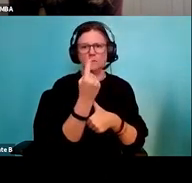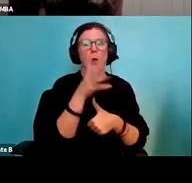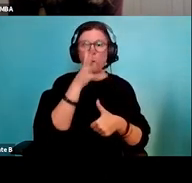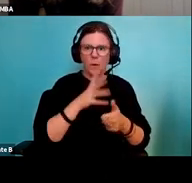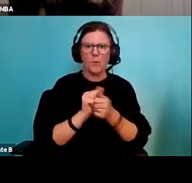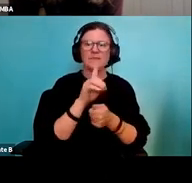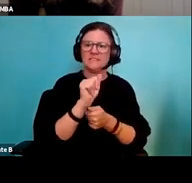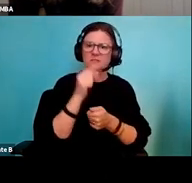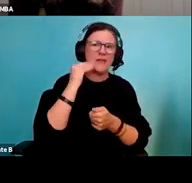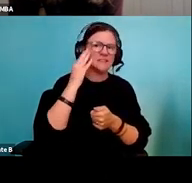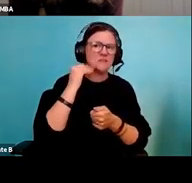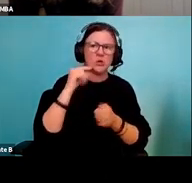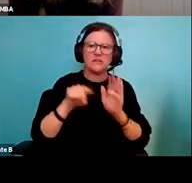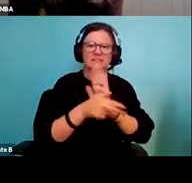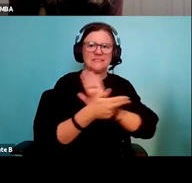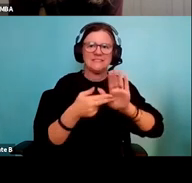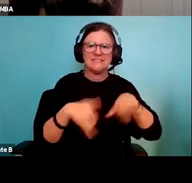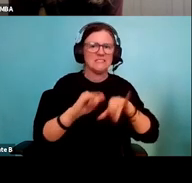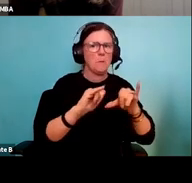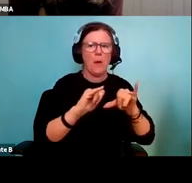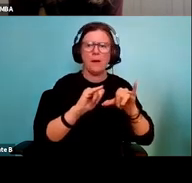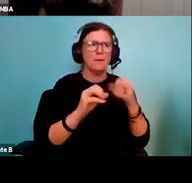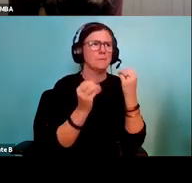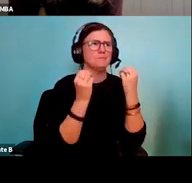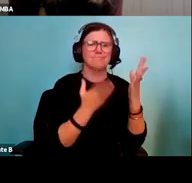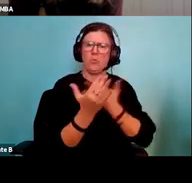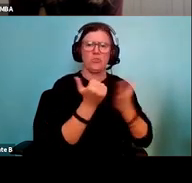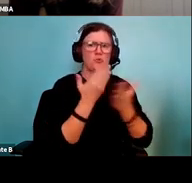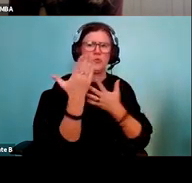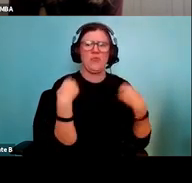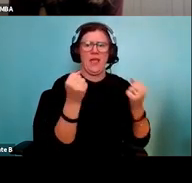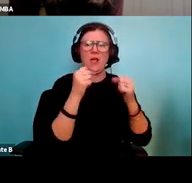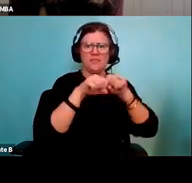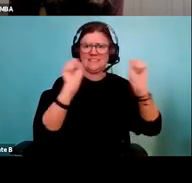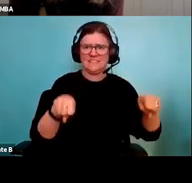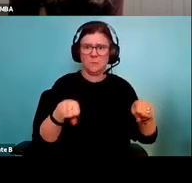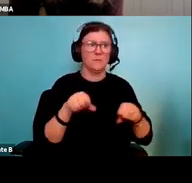at so many different touch points in healthcare system, from even trying to find a healthcare